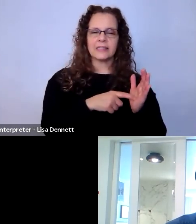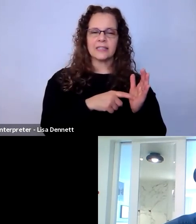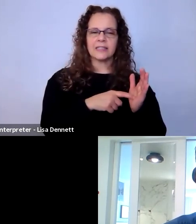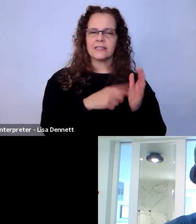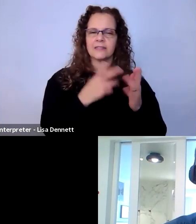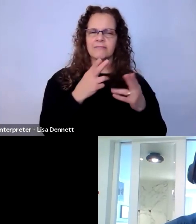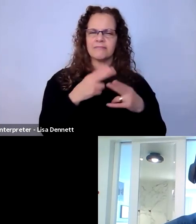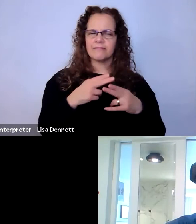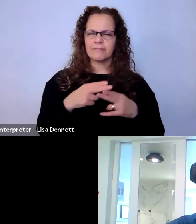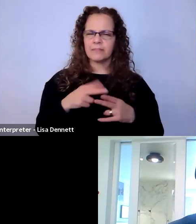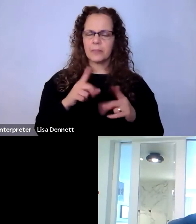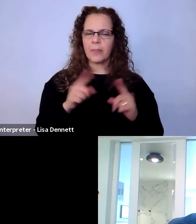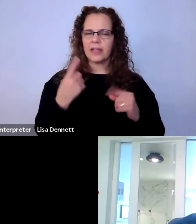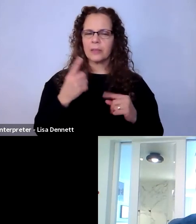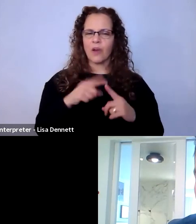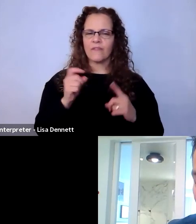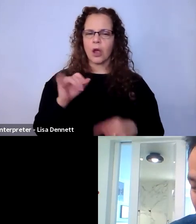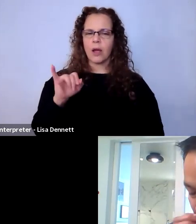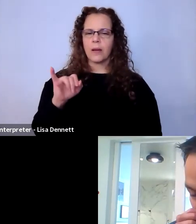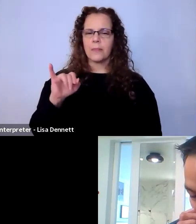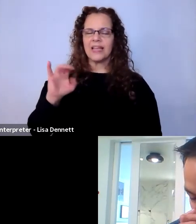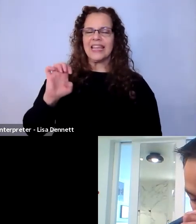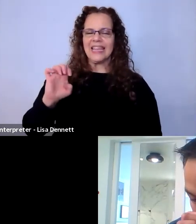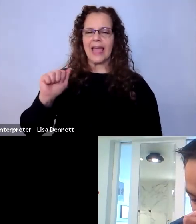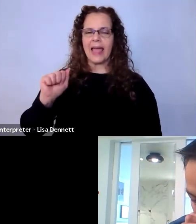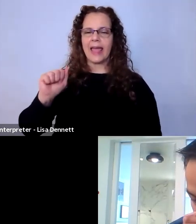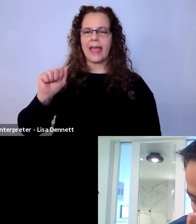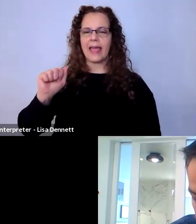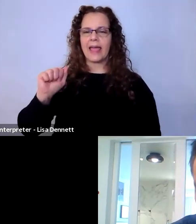Young as I sorry both of them are blind educators and had pioneered